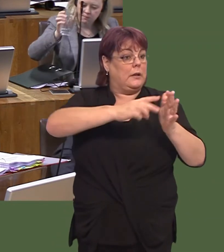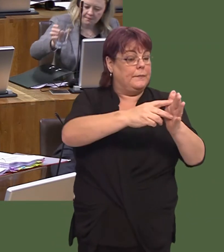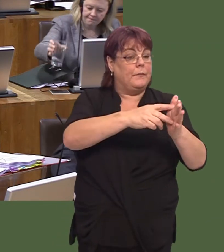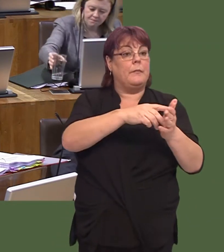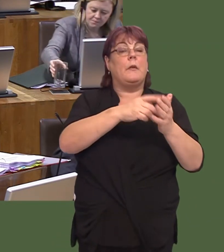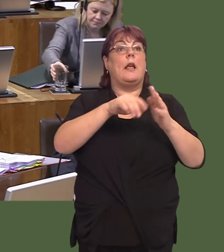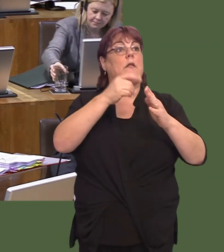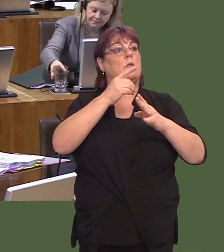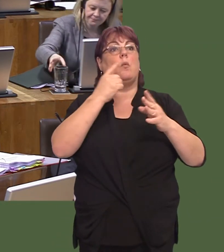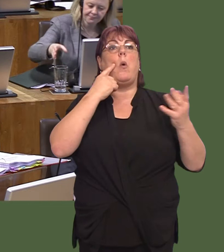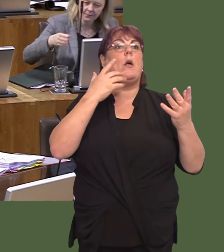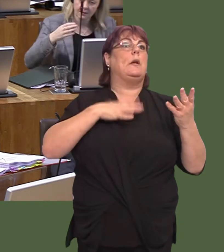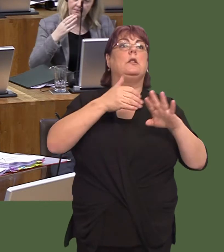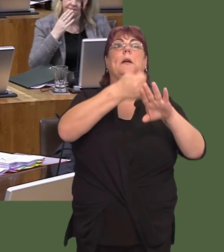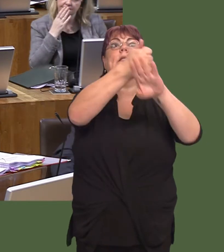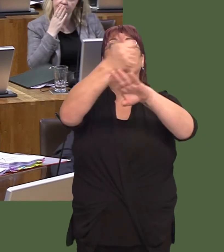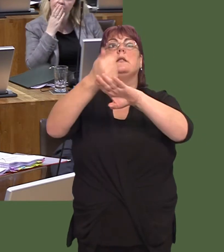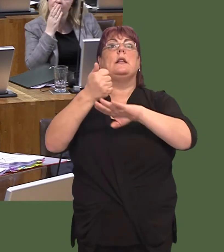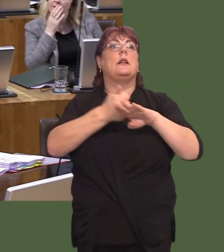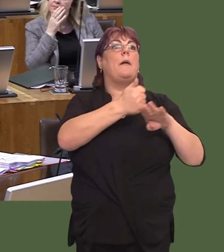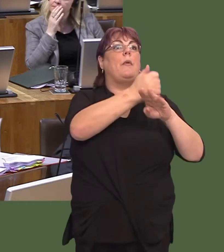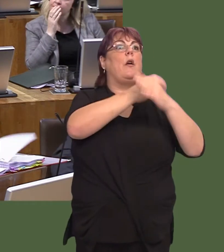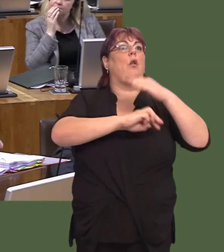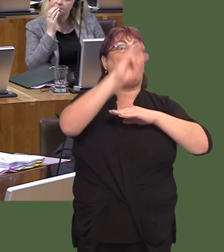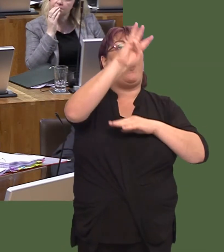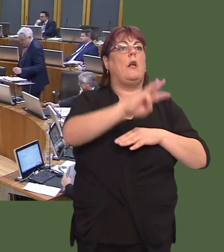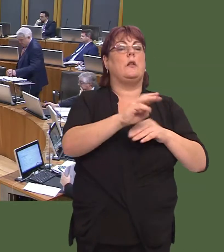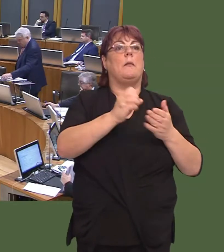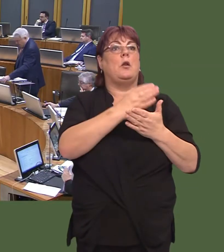optimising the efficiency of our estate and reducing our operating costs.